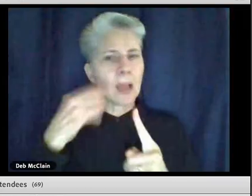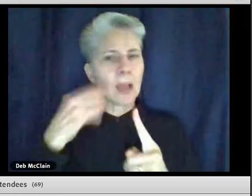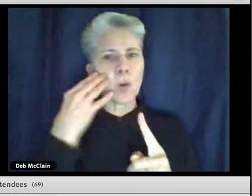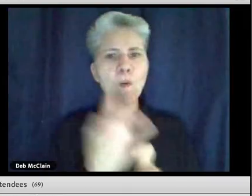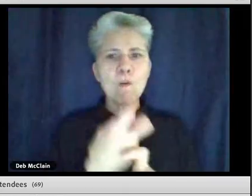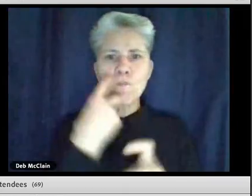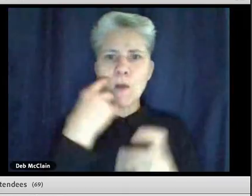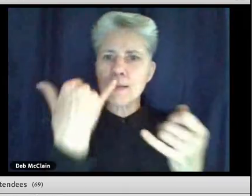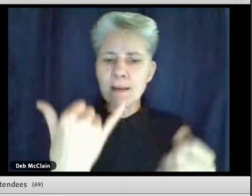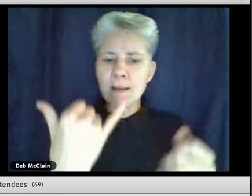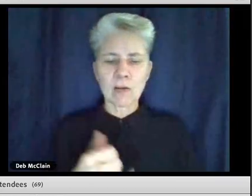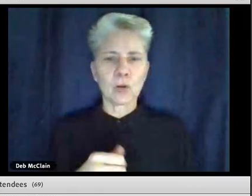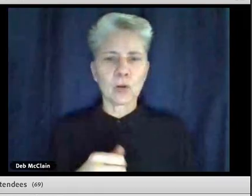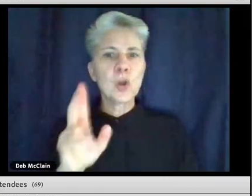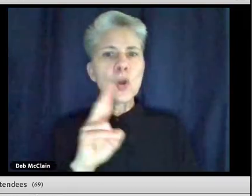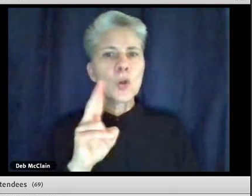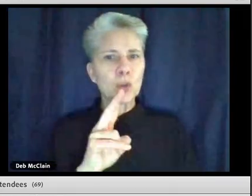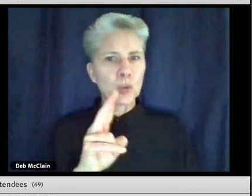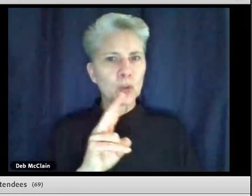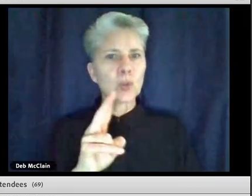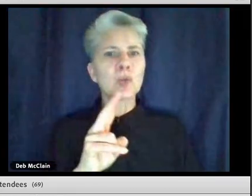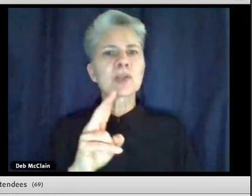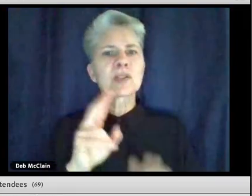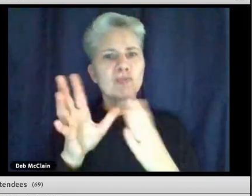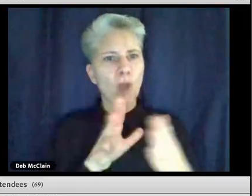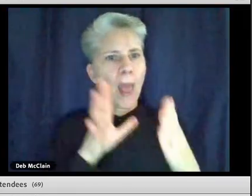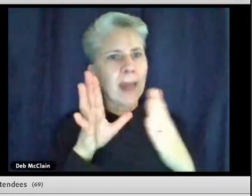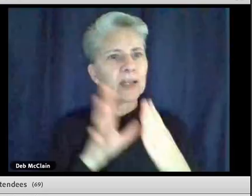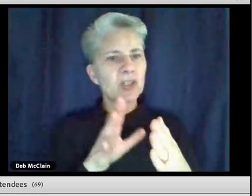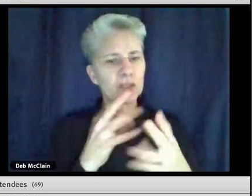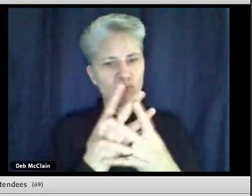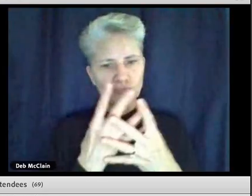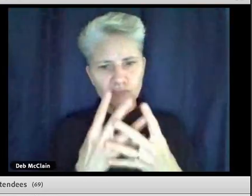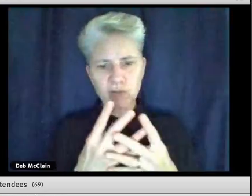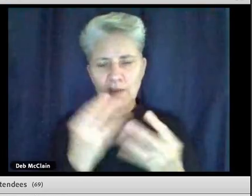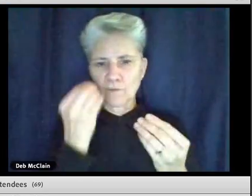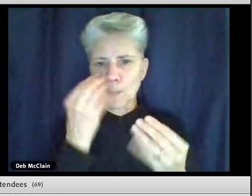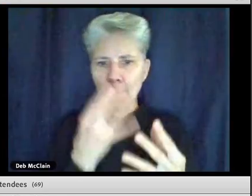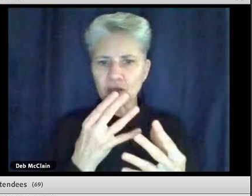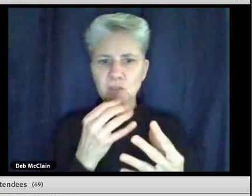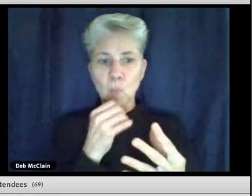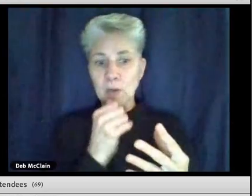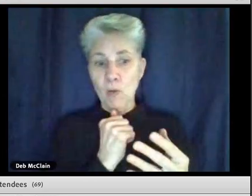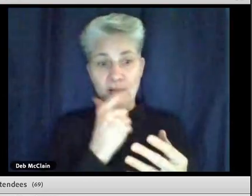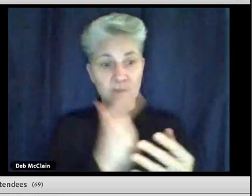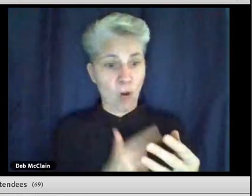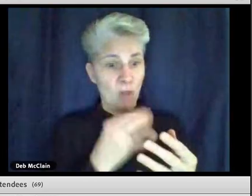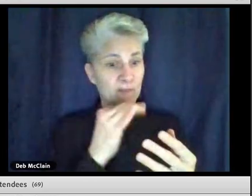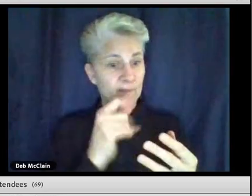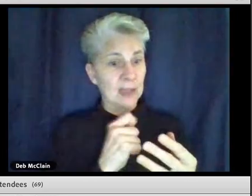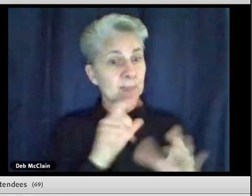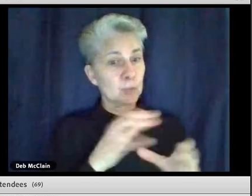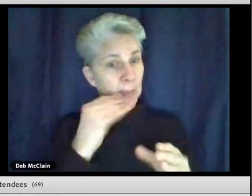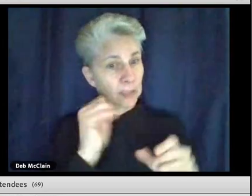We can do what we've always done: Have cautious optimism. I know it's really hard right now. Use the strategies to kind of shift through this information.